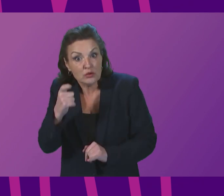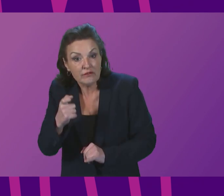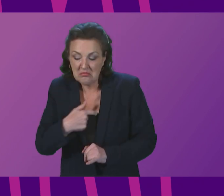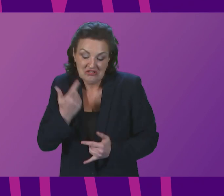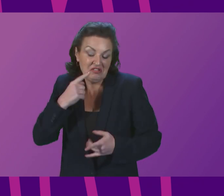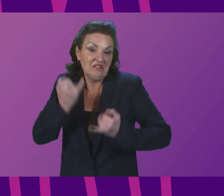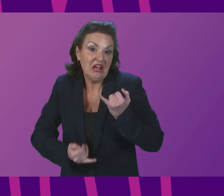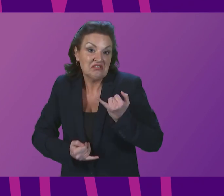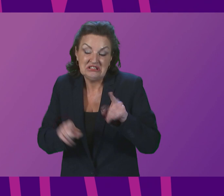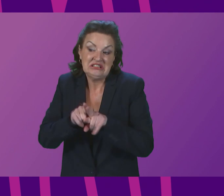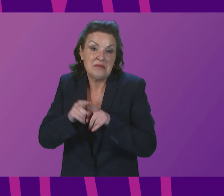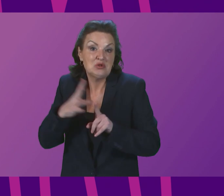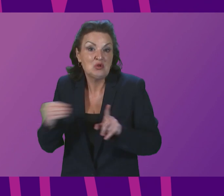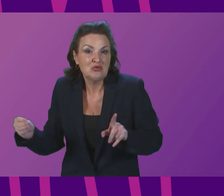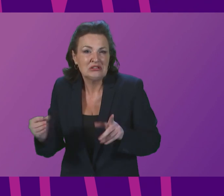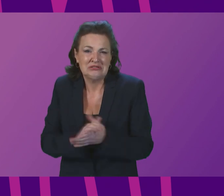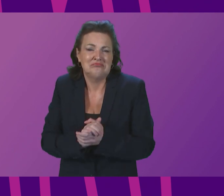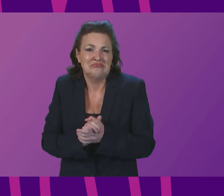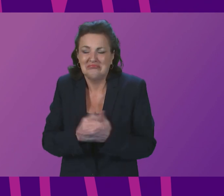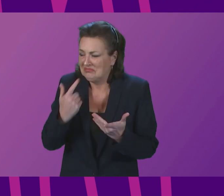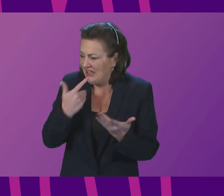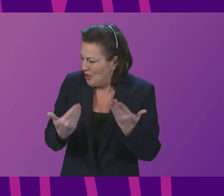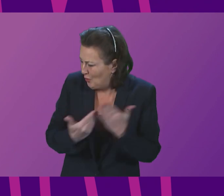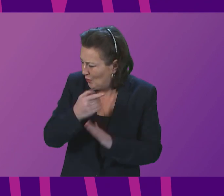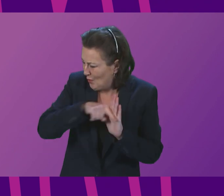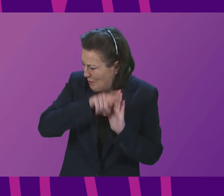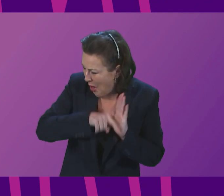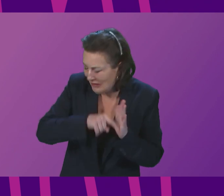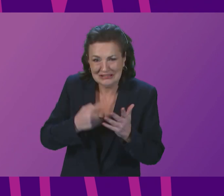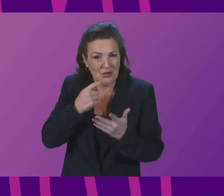tax rebate, will not cut it.